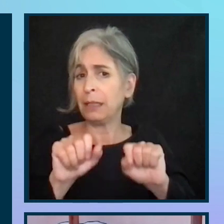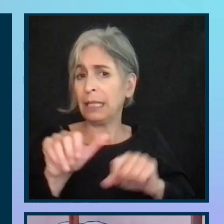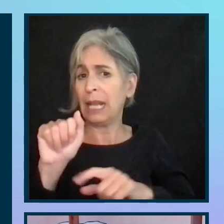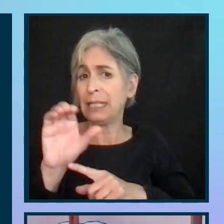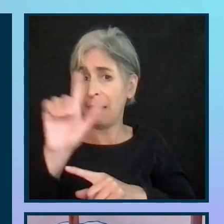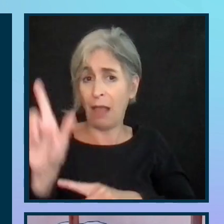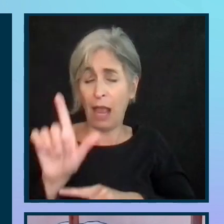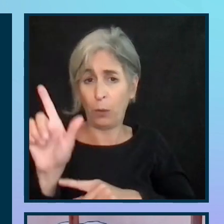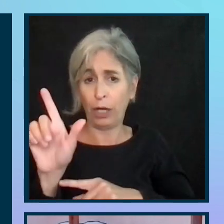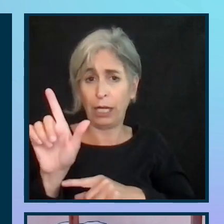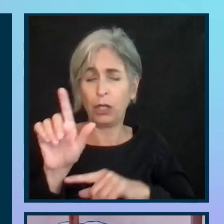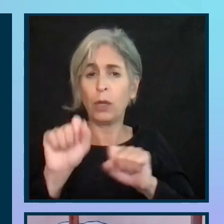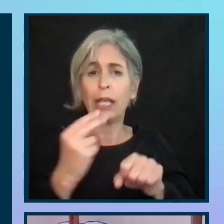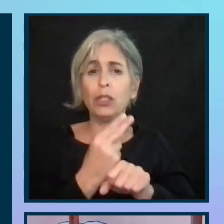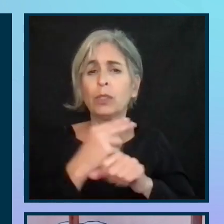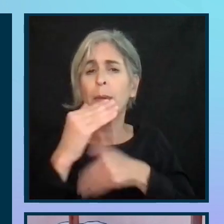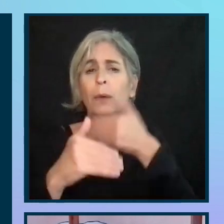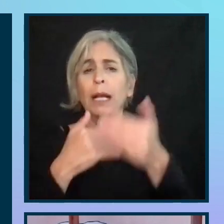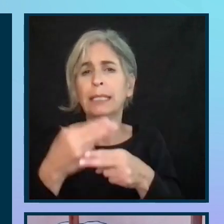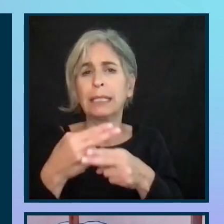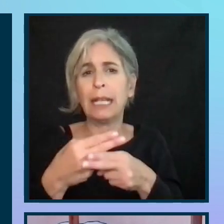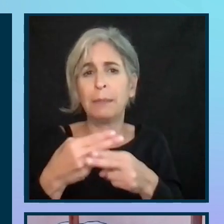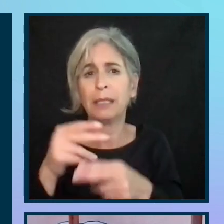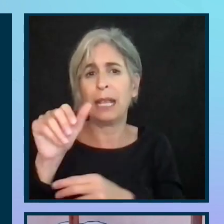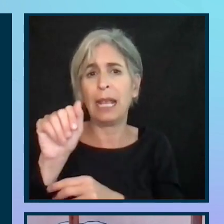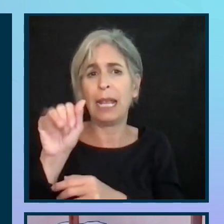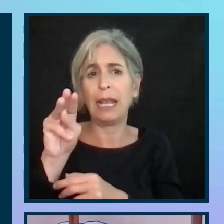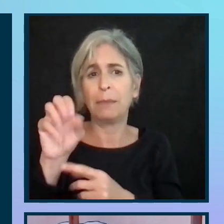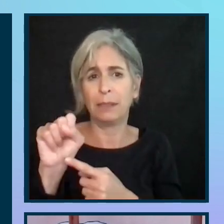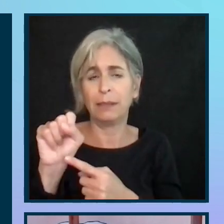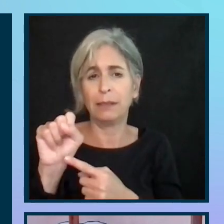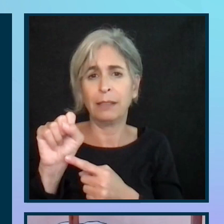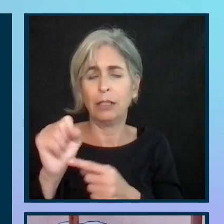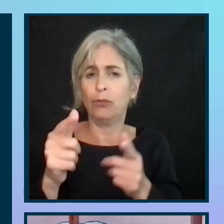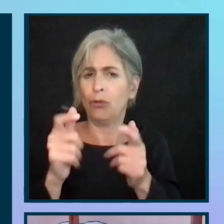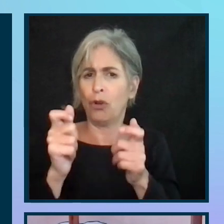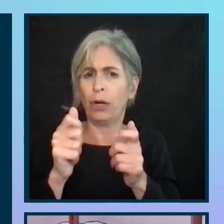we can use a process called AIMS to really speed things up for whoever's writing these stories.